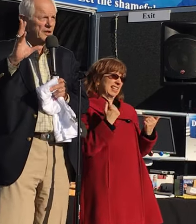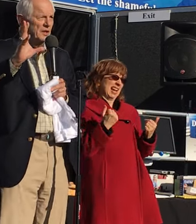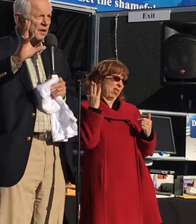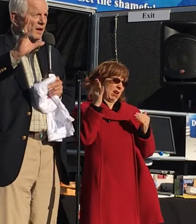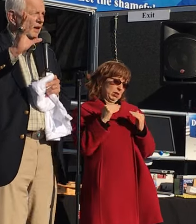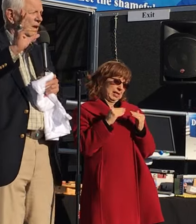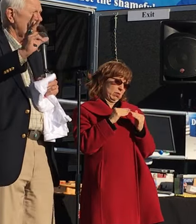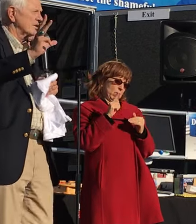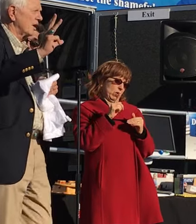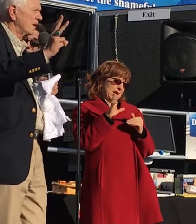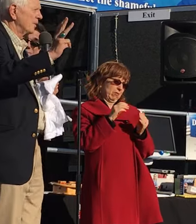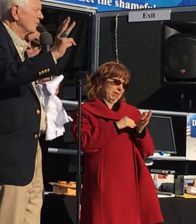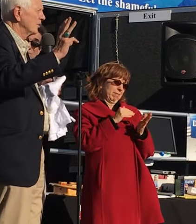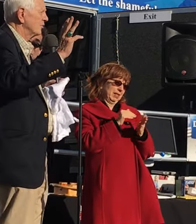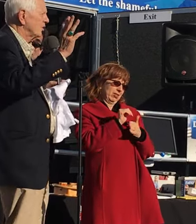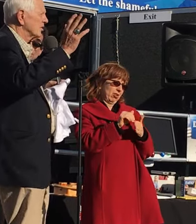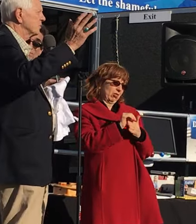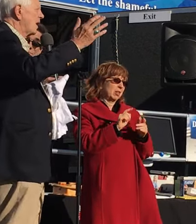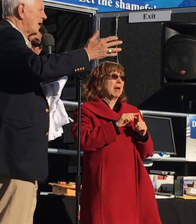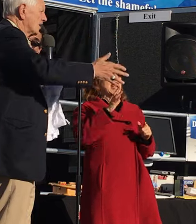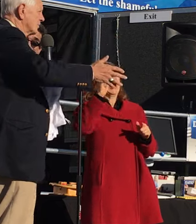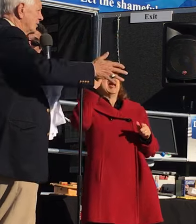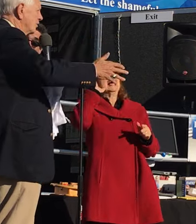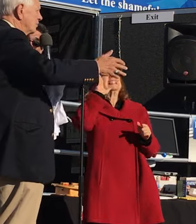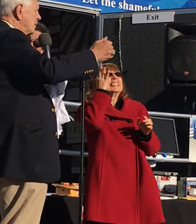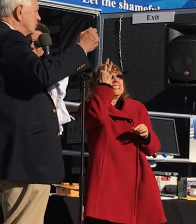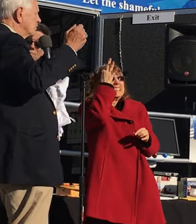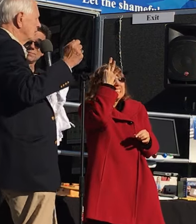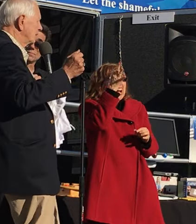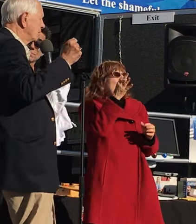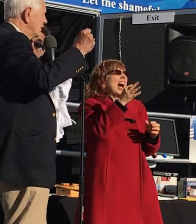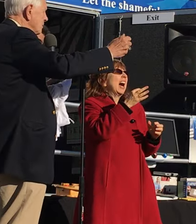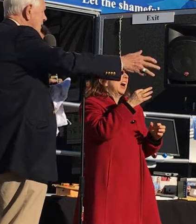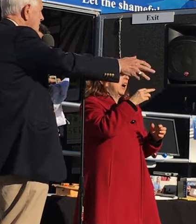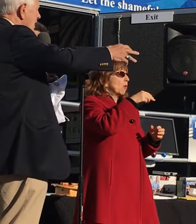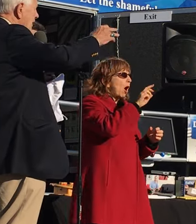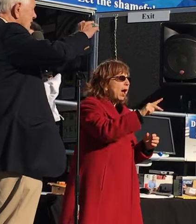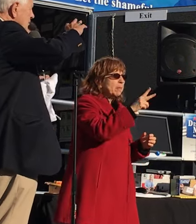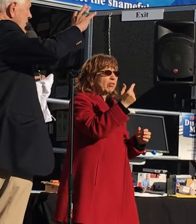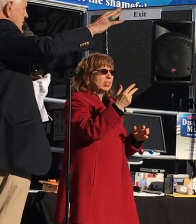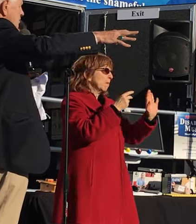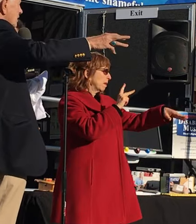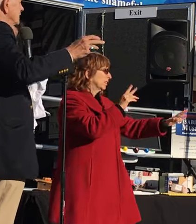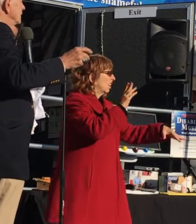at that time it just passed so the people were saying give the money back and do all